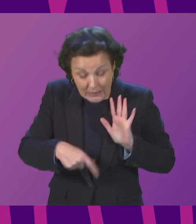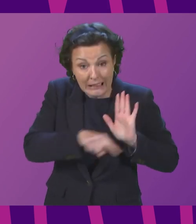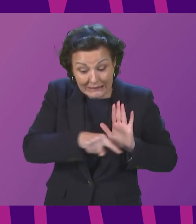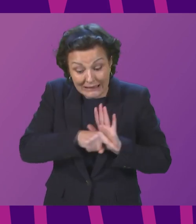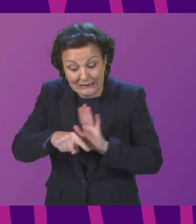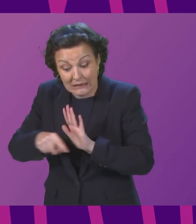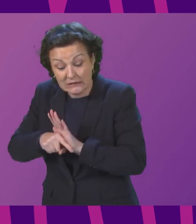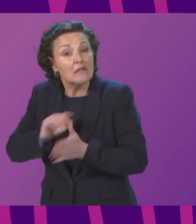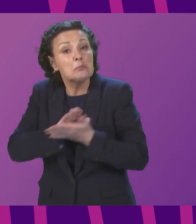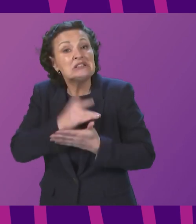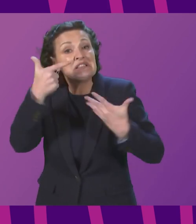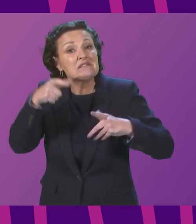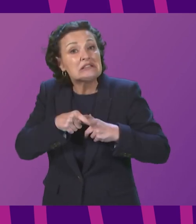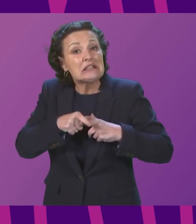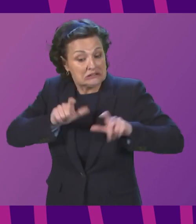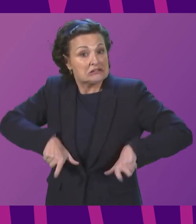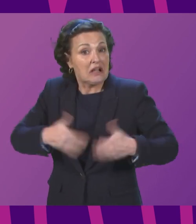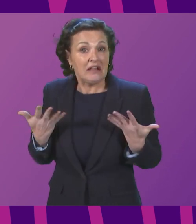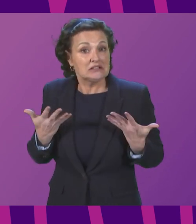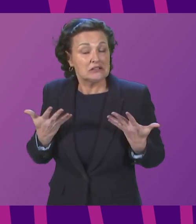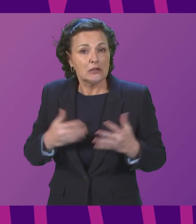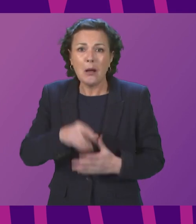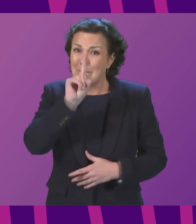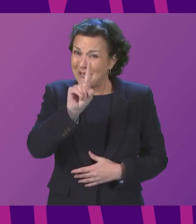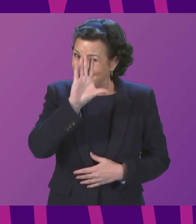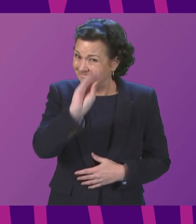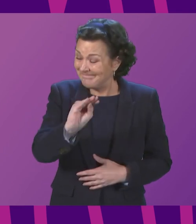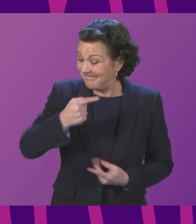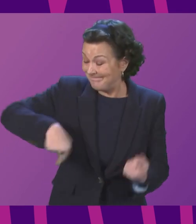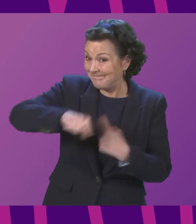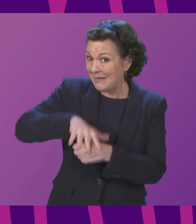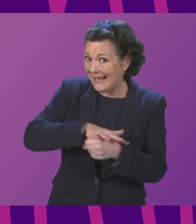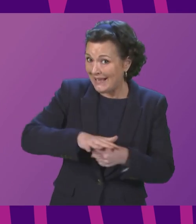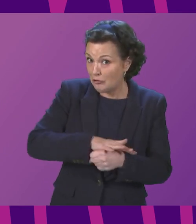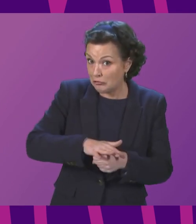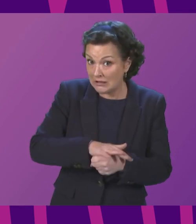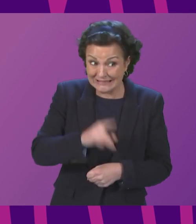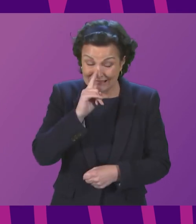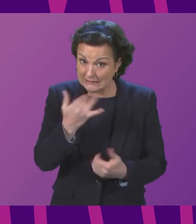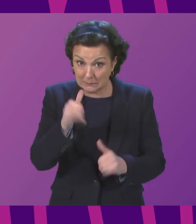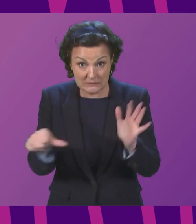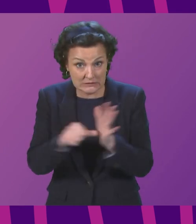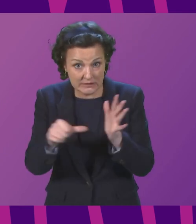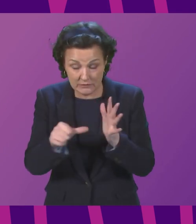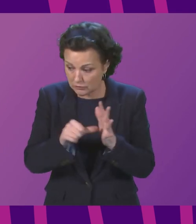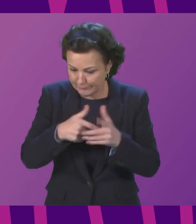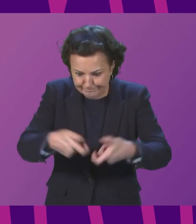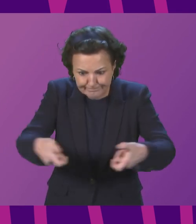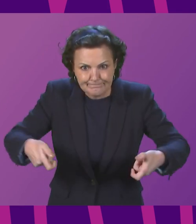that they are sometimes finding it challenging to get hold of enough lateral flow tests, particularly when they have large families. Can the First Minister say what has been done